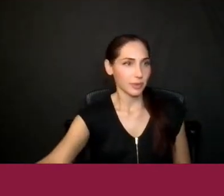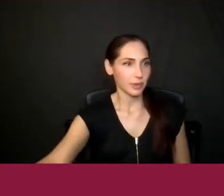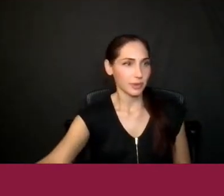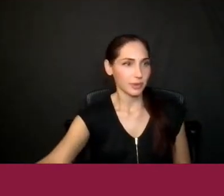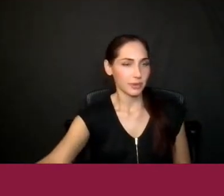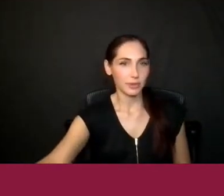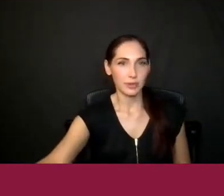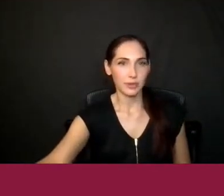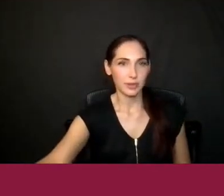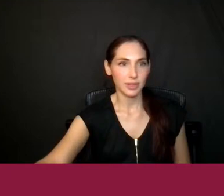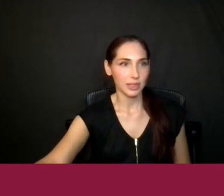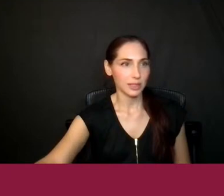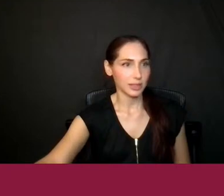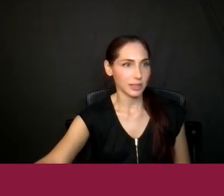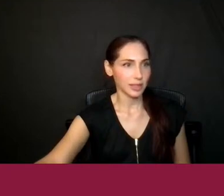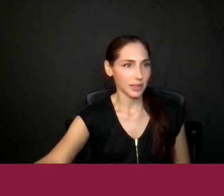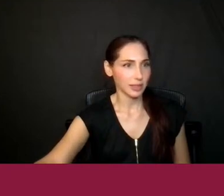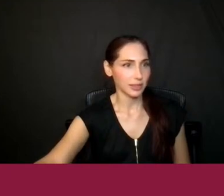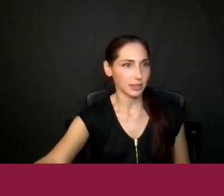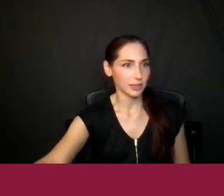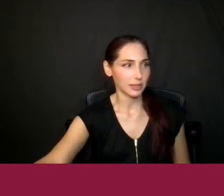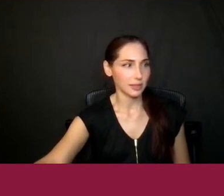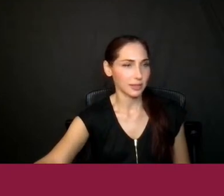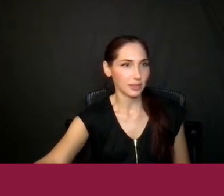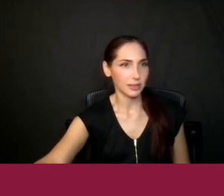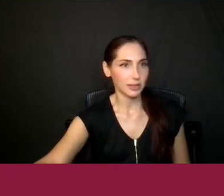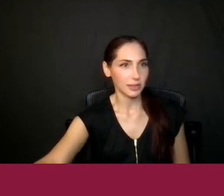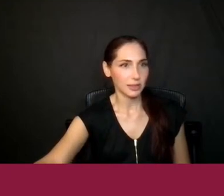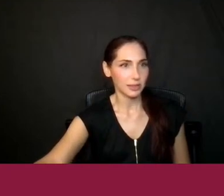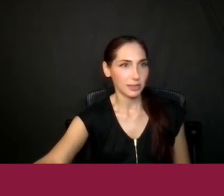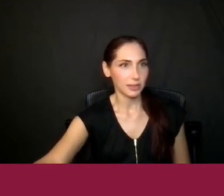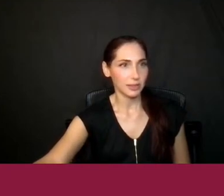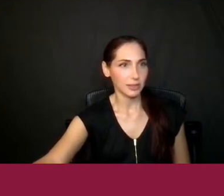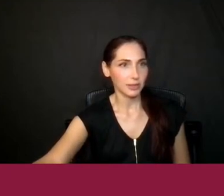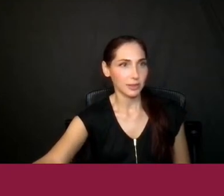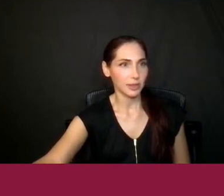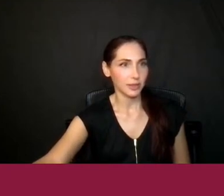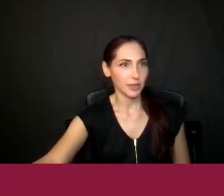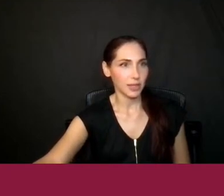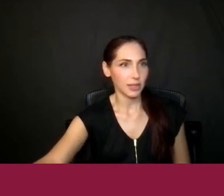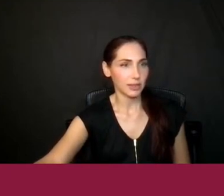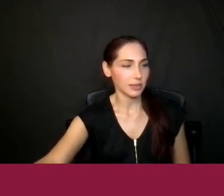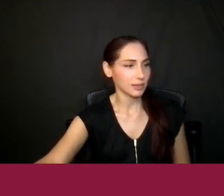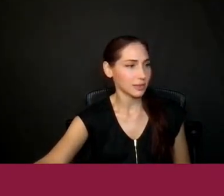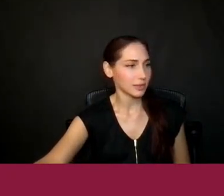Do I get to move the little thing or does someone move it for me? Okay. All right.